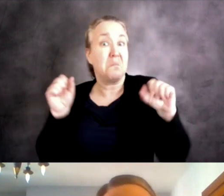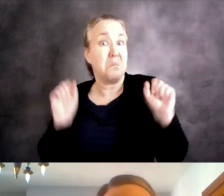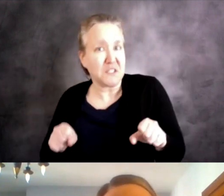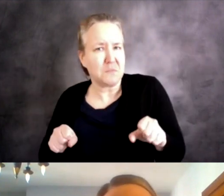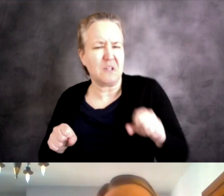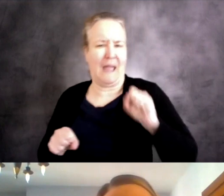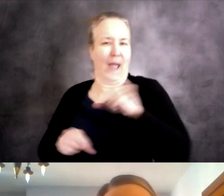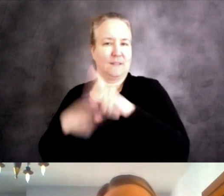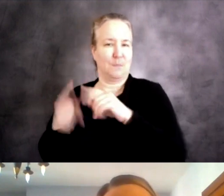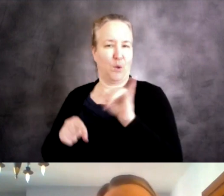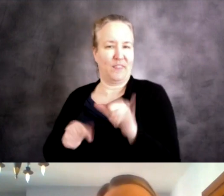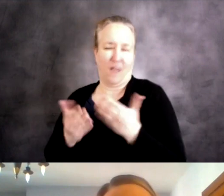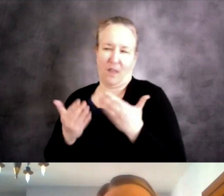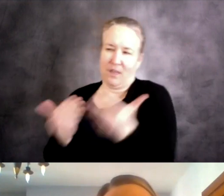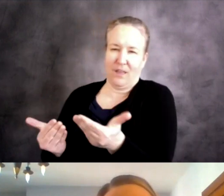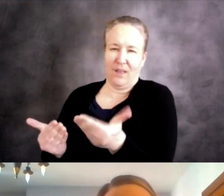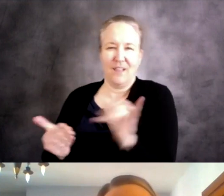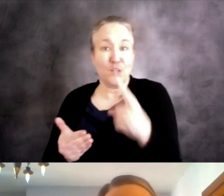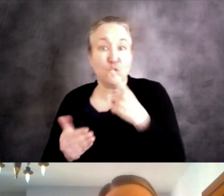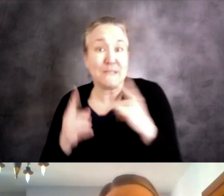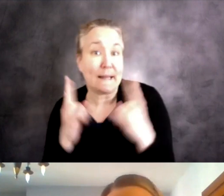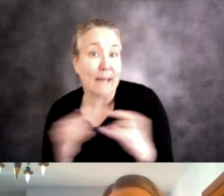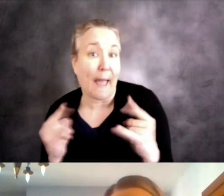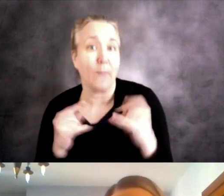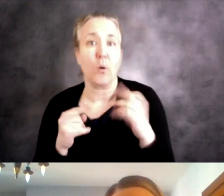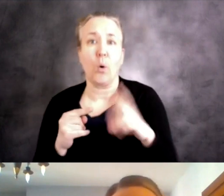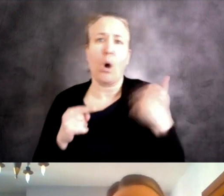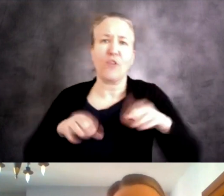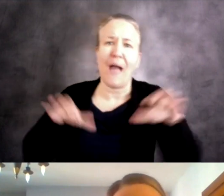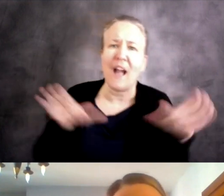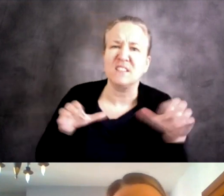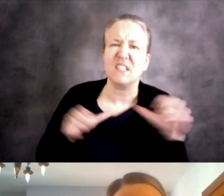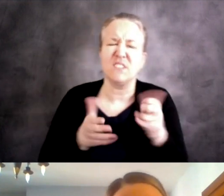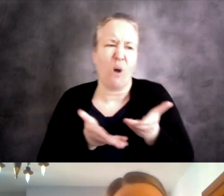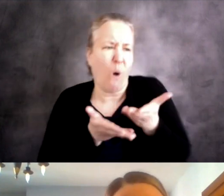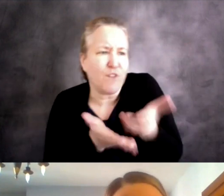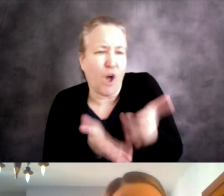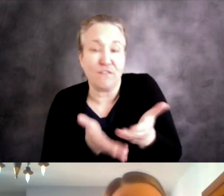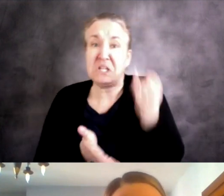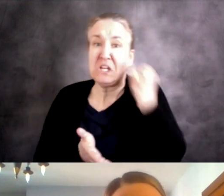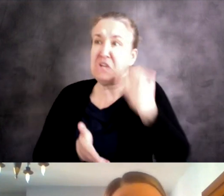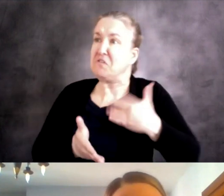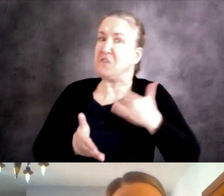like you said camps or other activities. Even if you think it doesn't fall within the realm